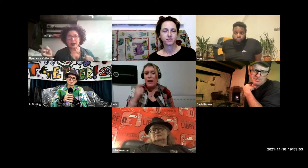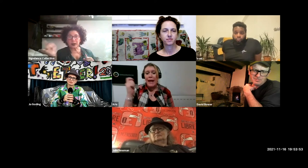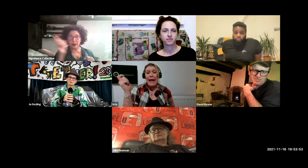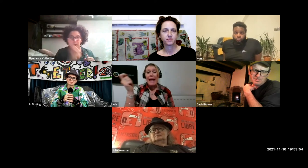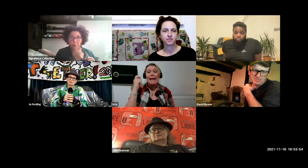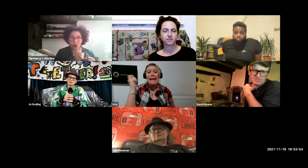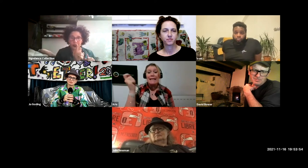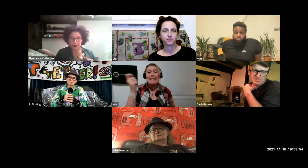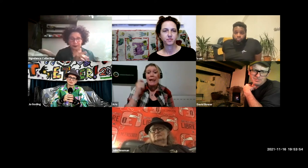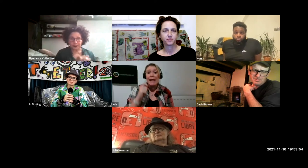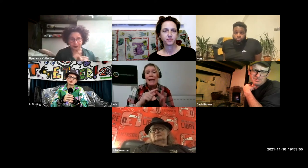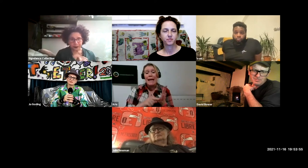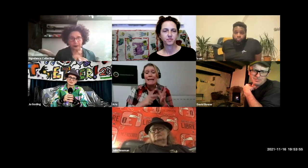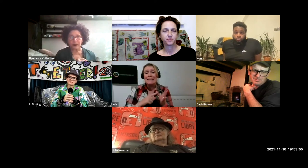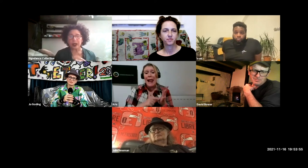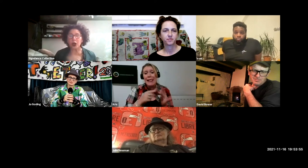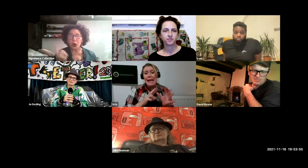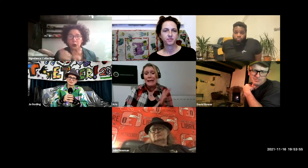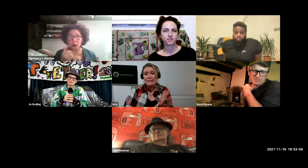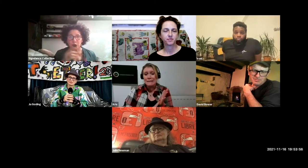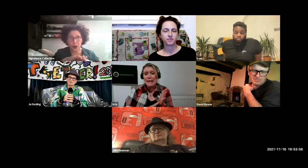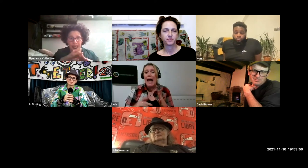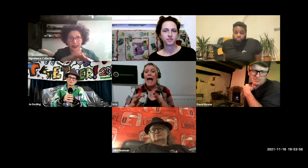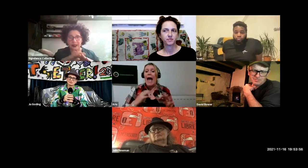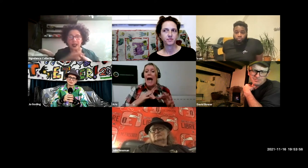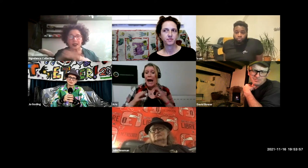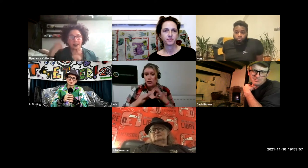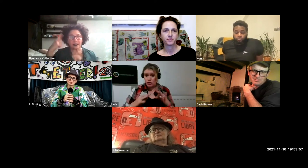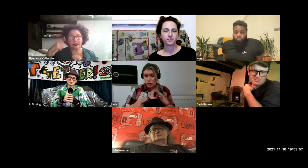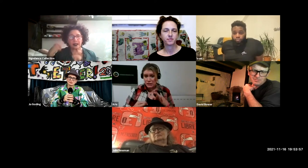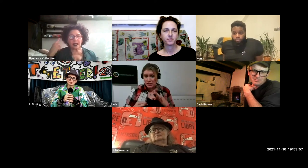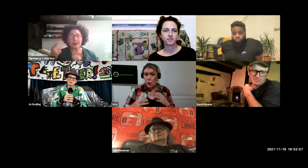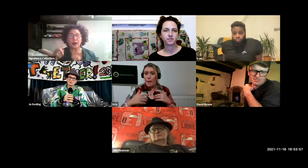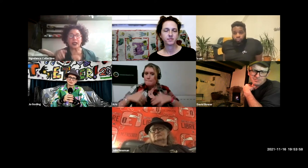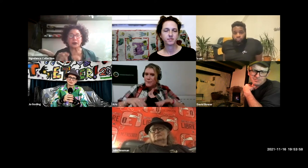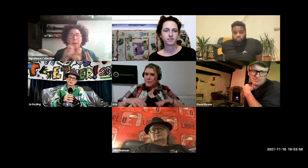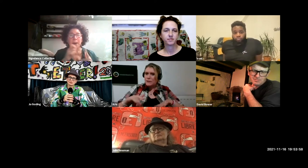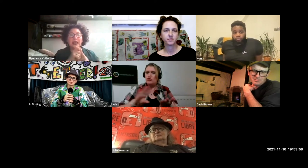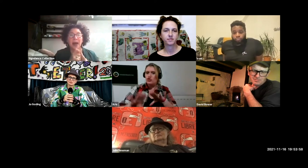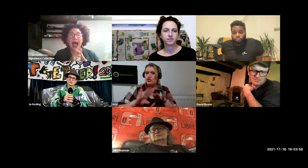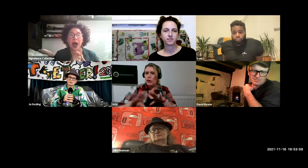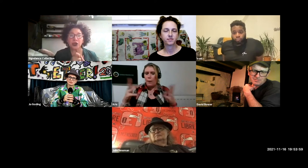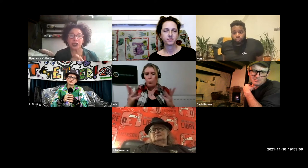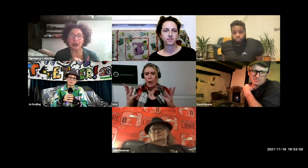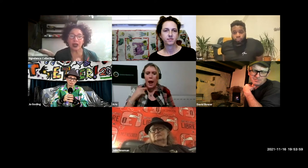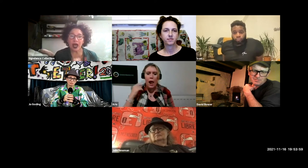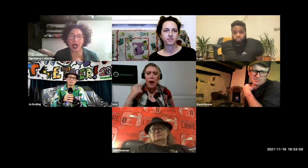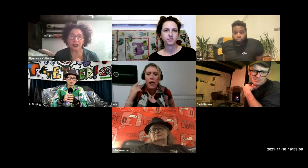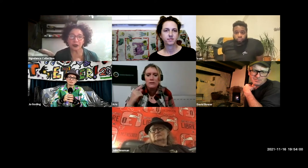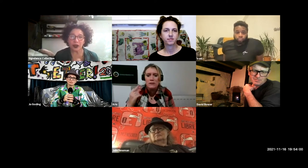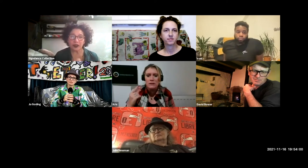Never have